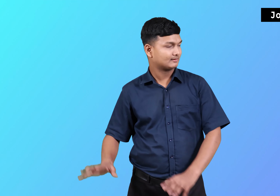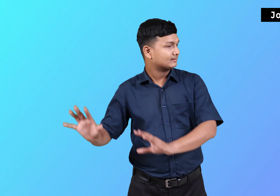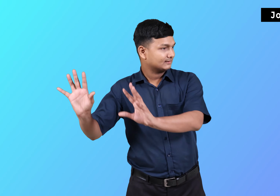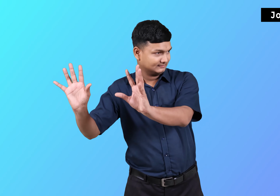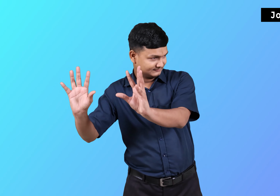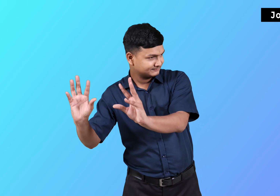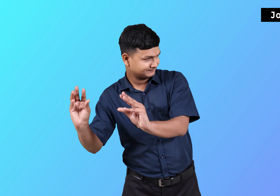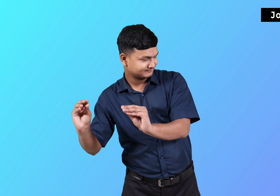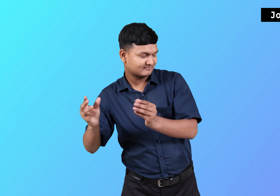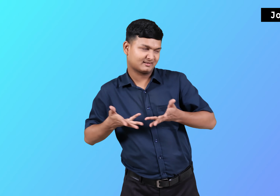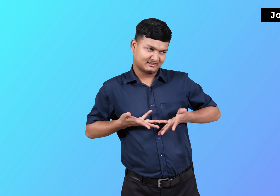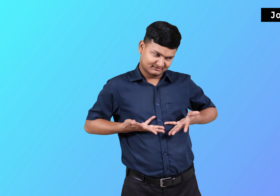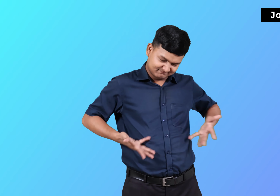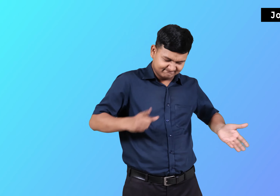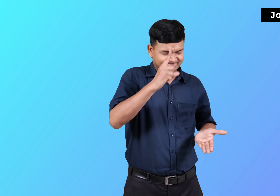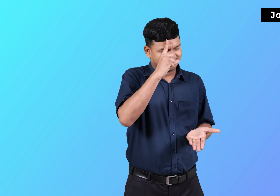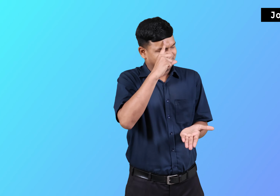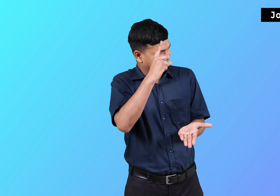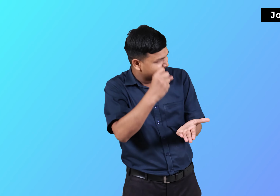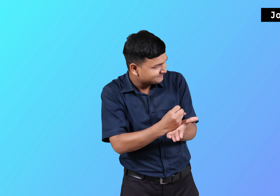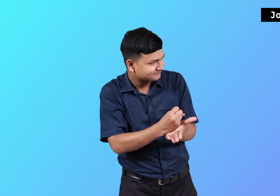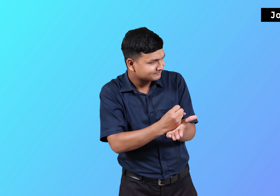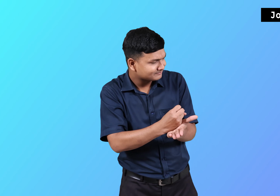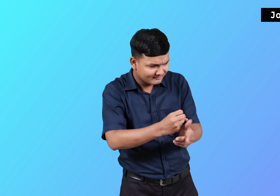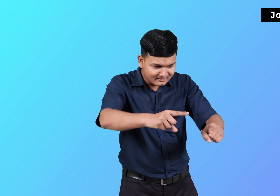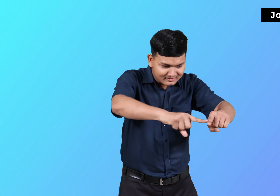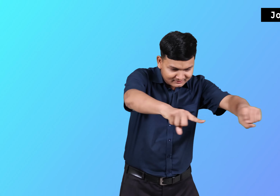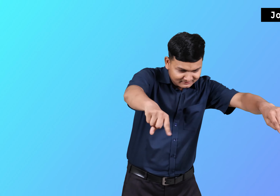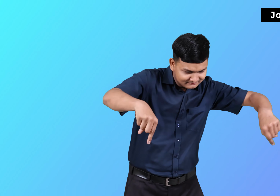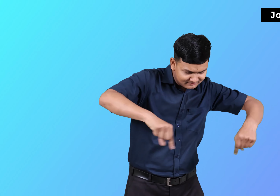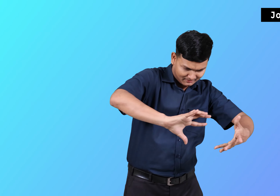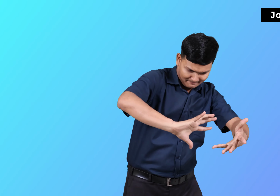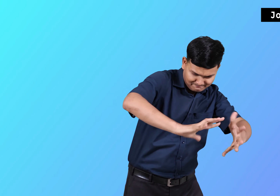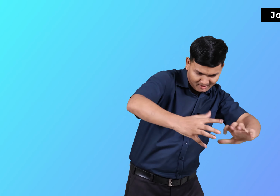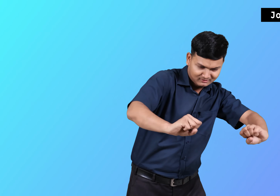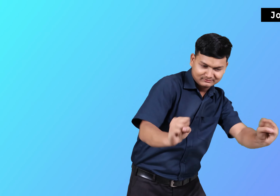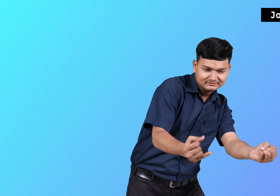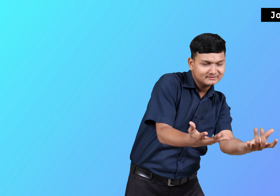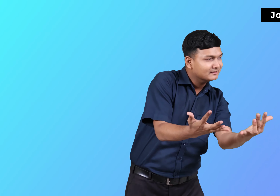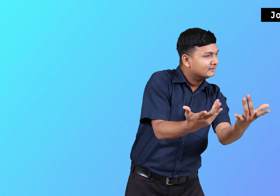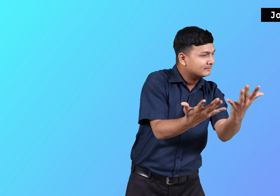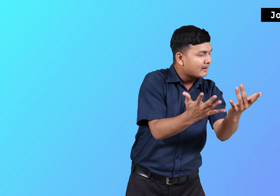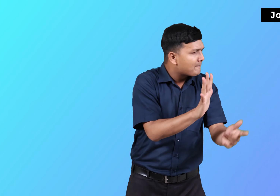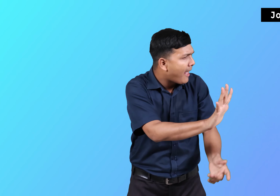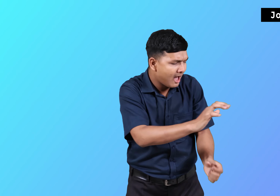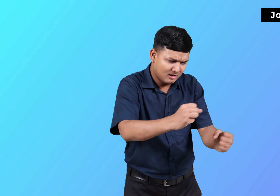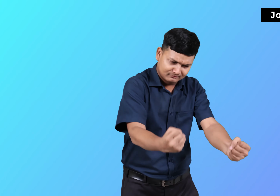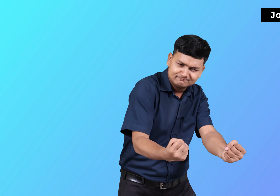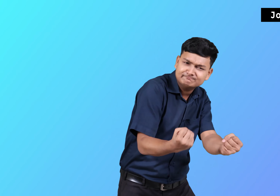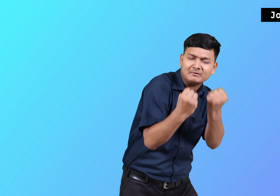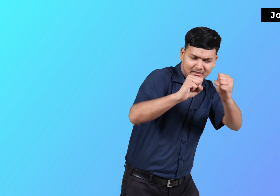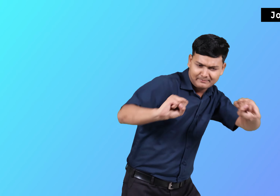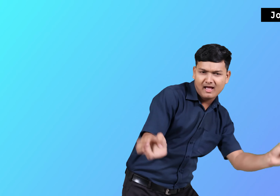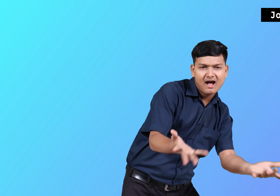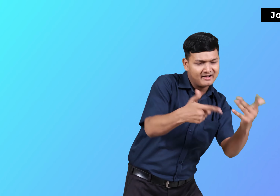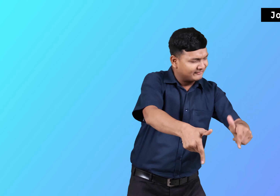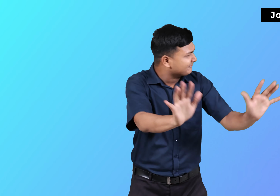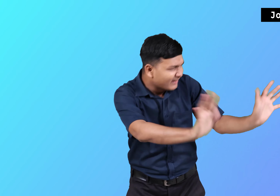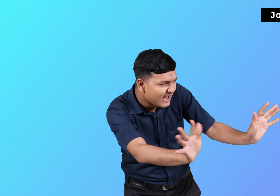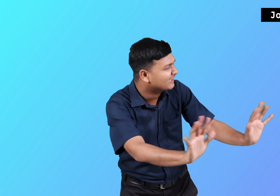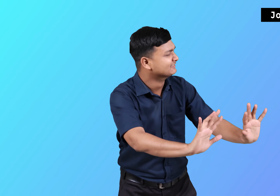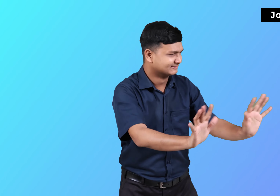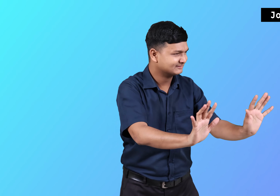“So we decided to build this altar. But we did not plan to use it for burning offerings and sacrifices.